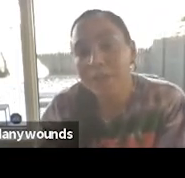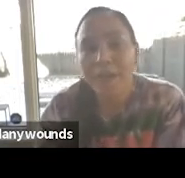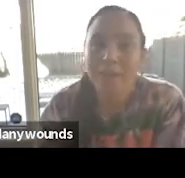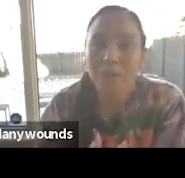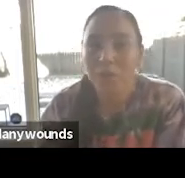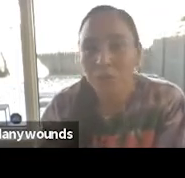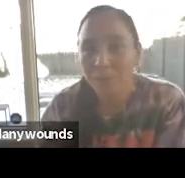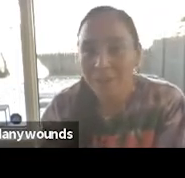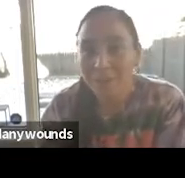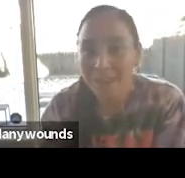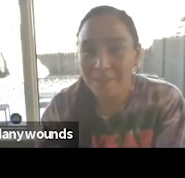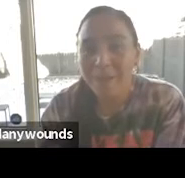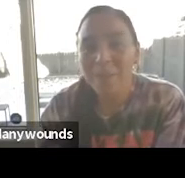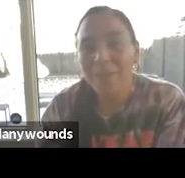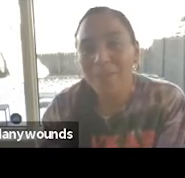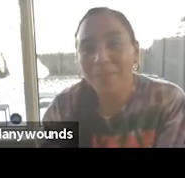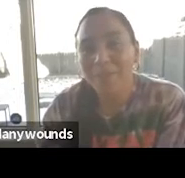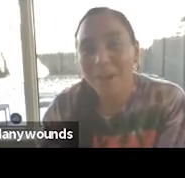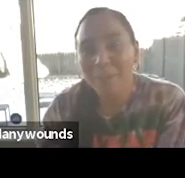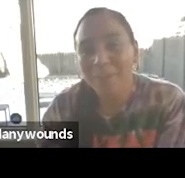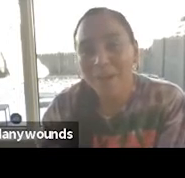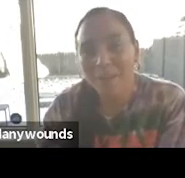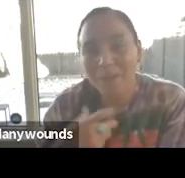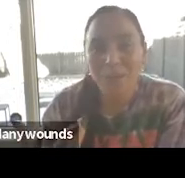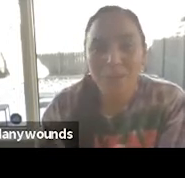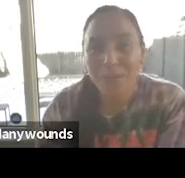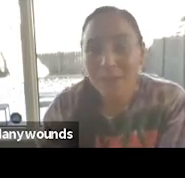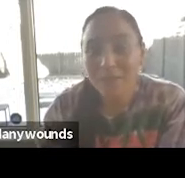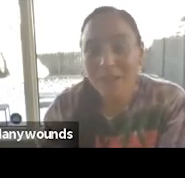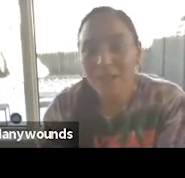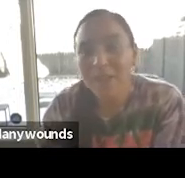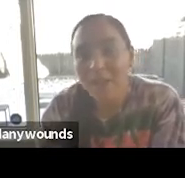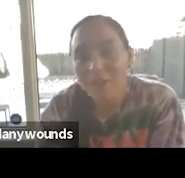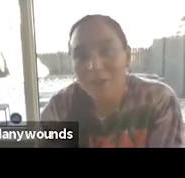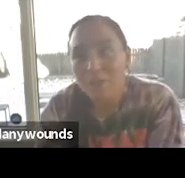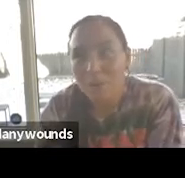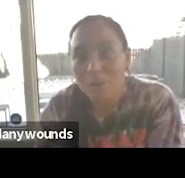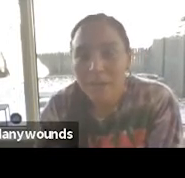like I introduced you by your name, but if you were to come, introduce yourself and your role